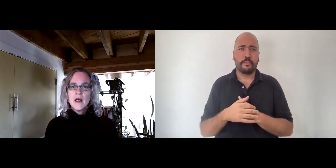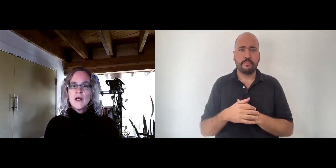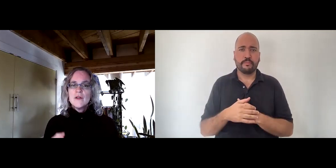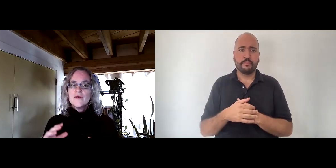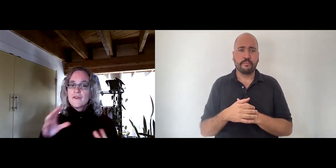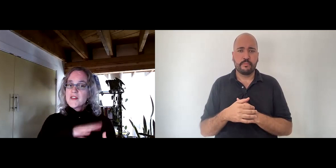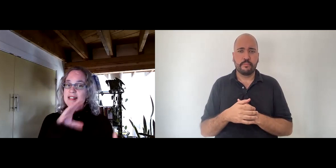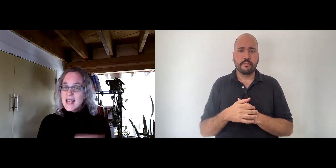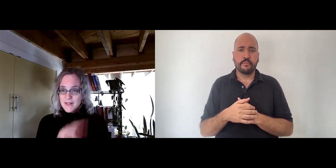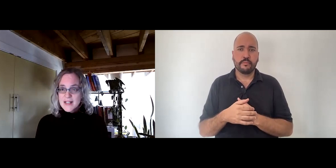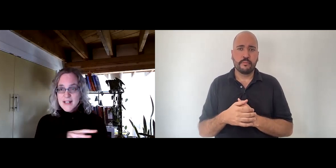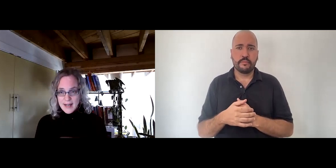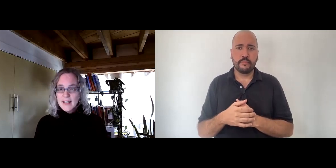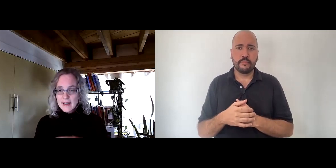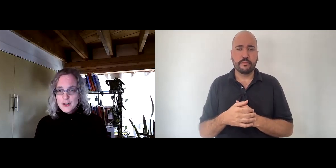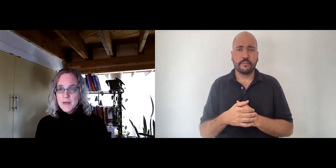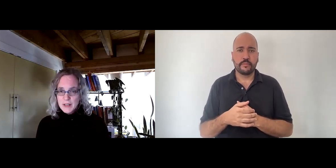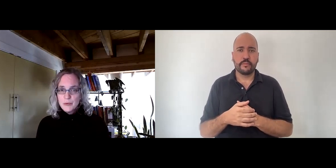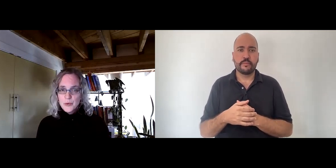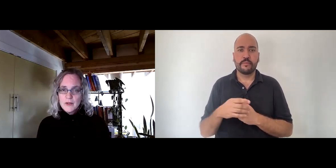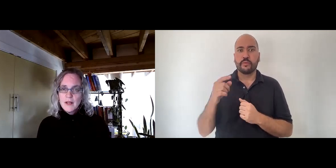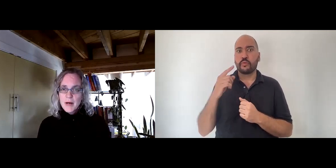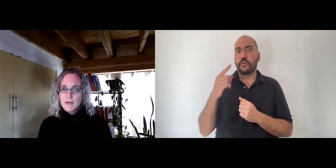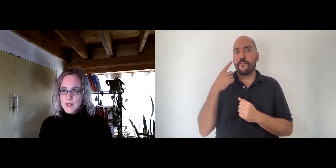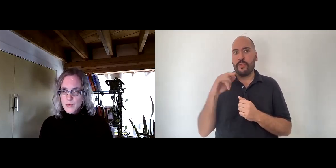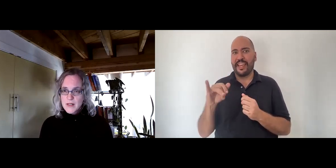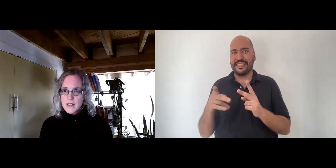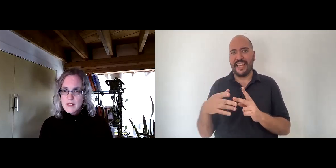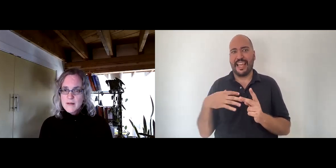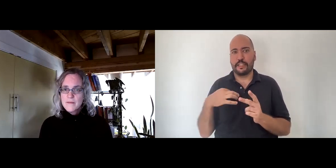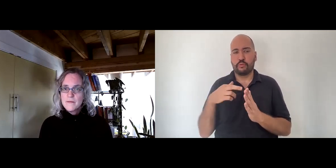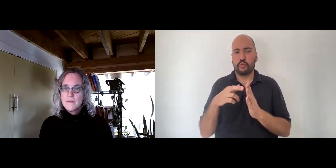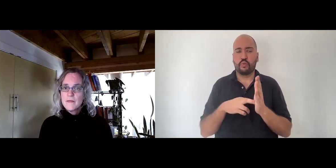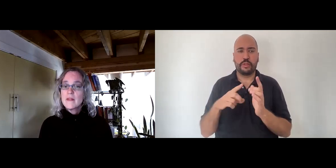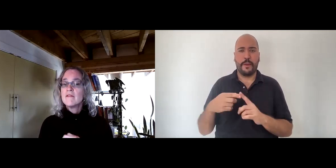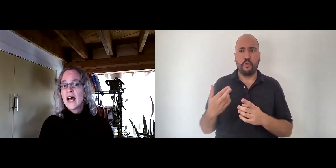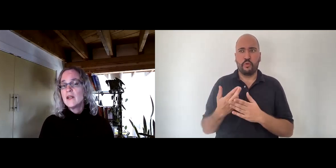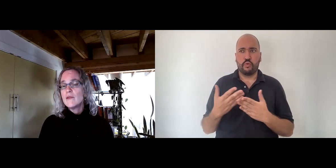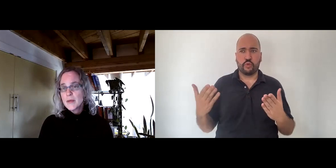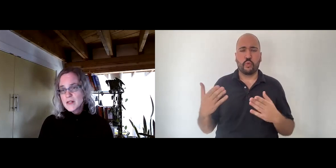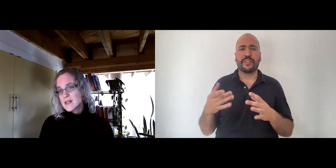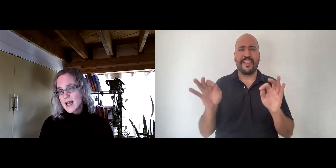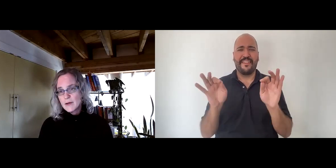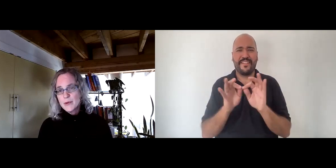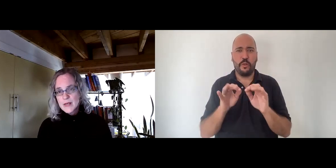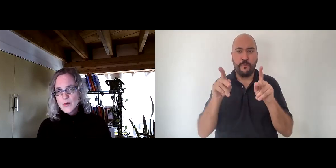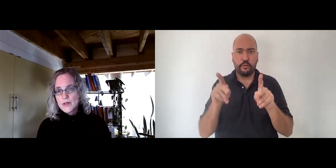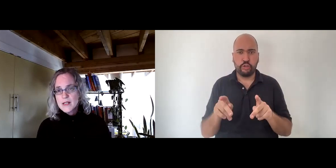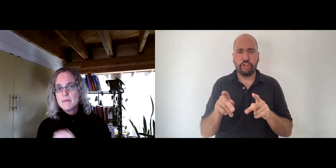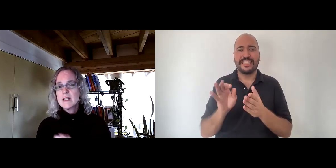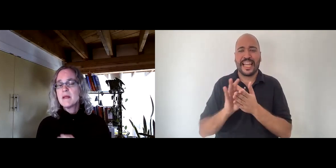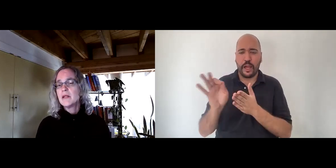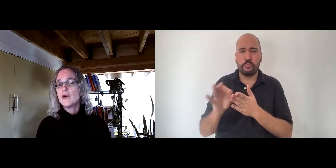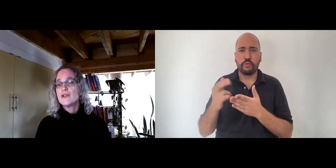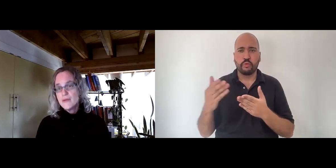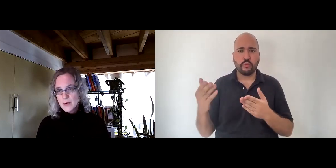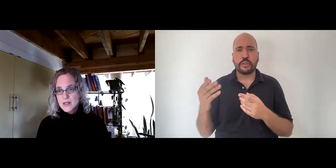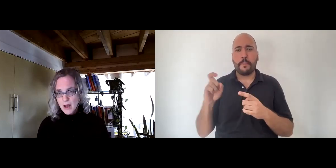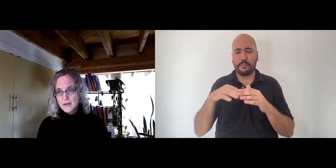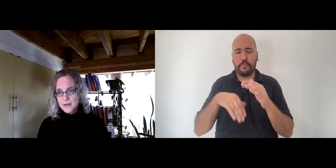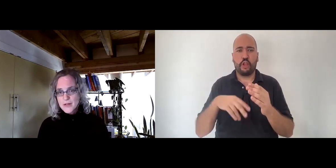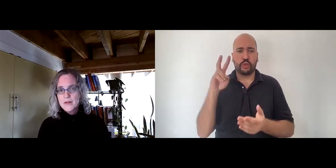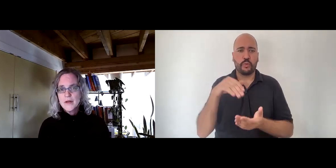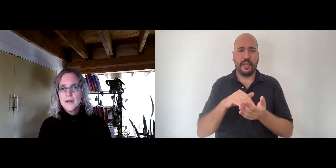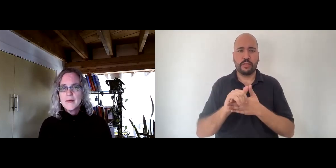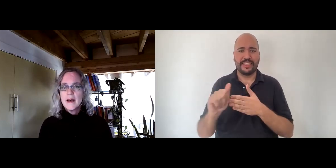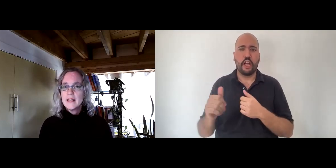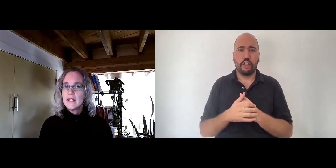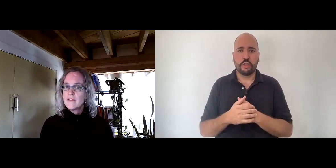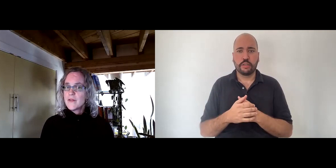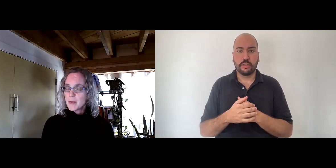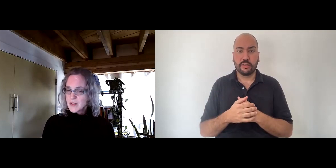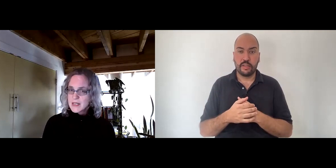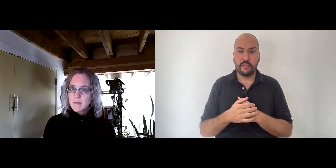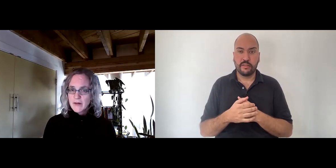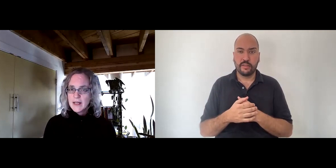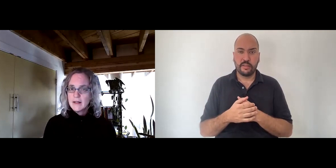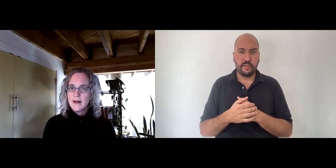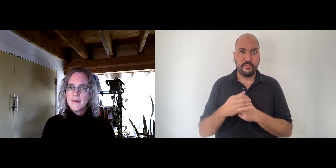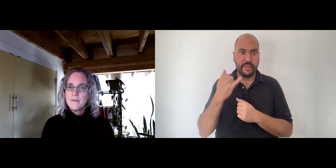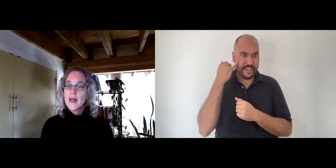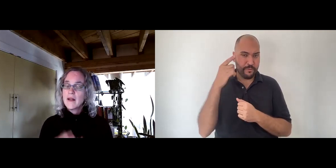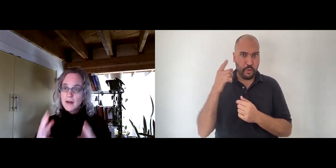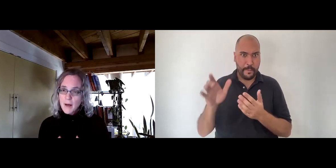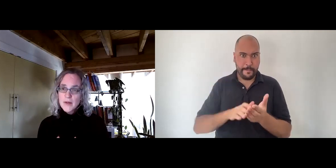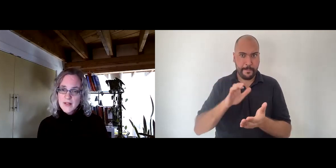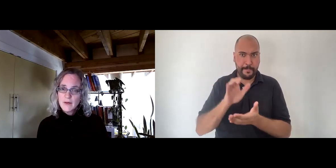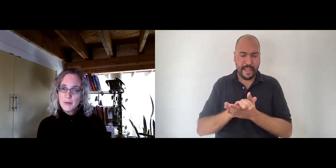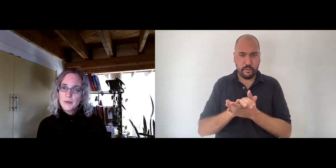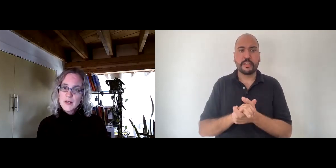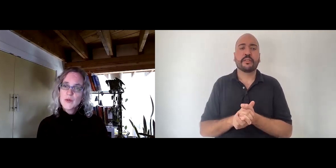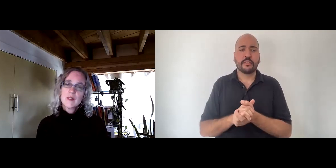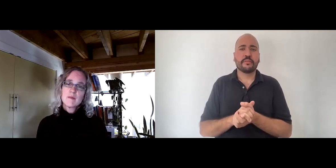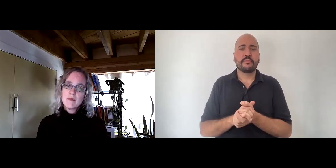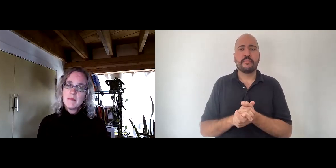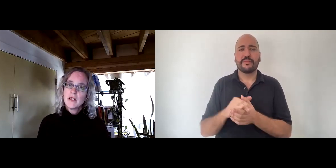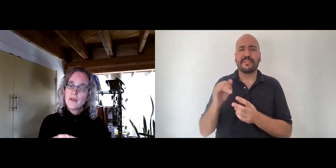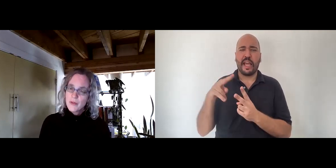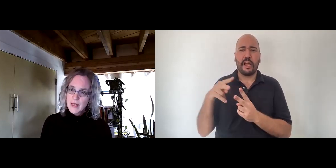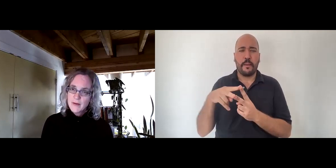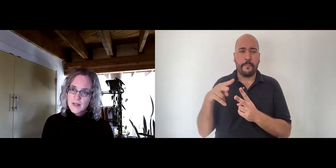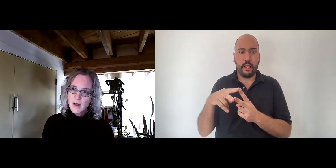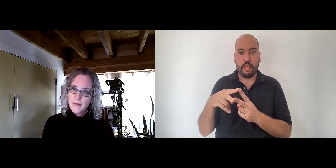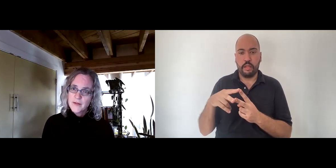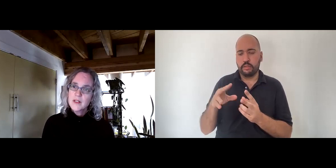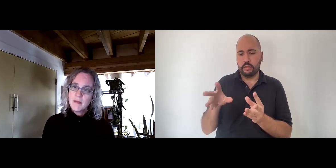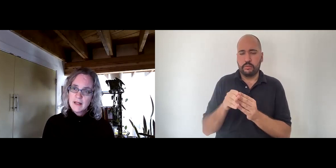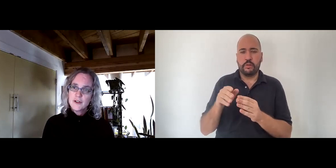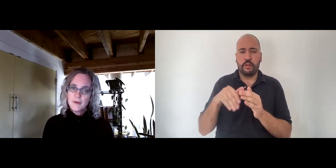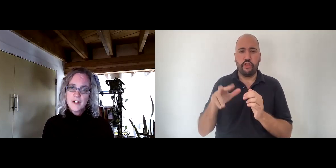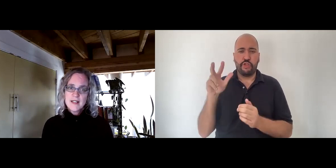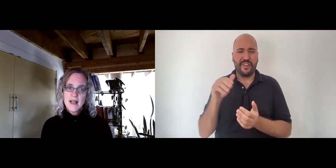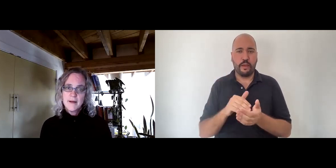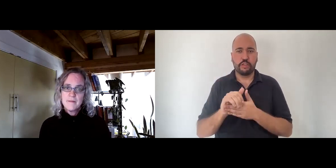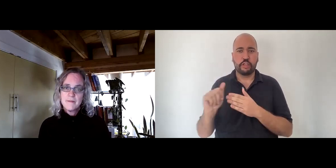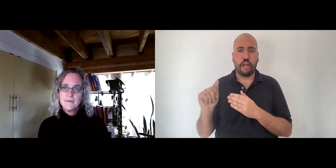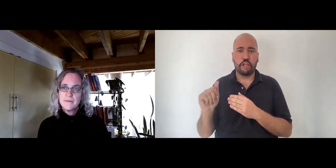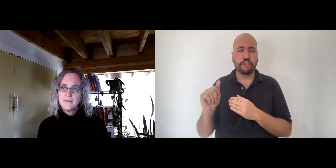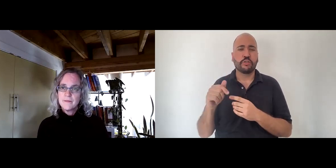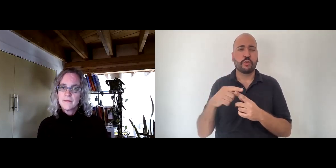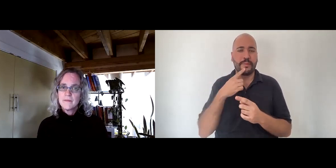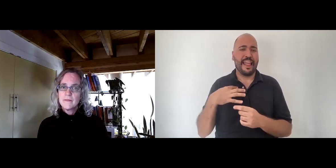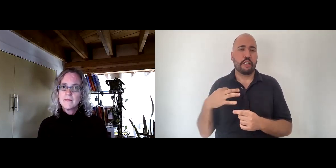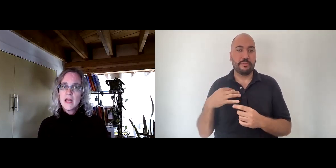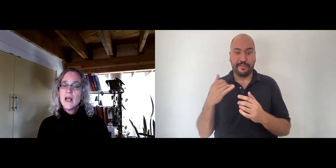So for the sake of this second eligibility rule about resources, the value of a person's accountable resources must be below $2,000, and if the person is married, that the couples countable resources must be below $3,000 to be eligible for SSI.